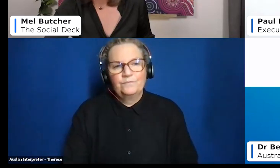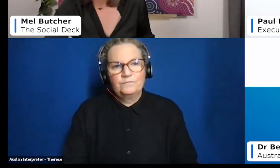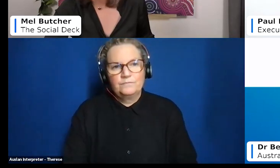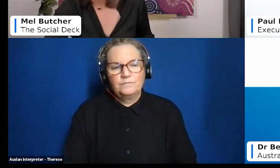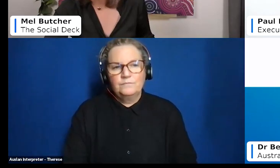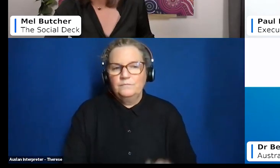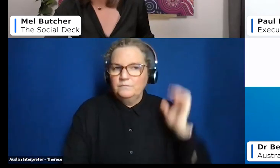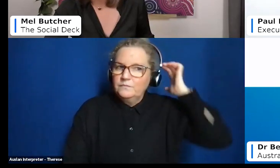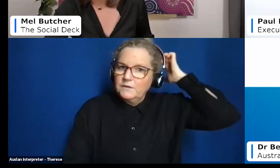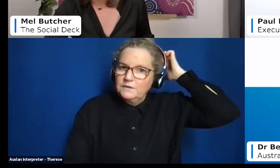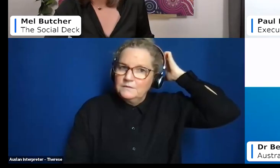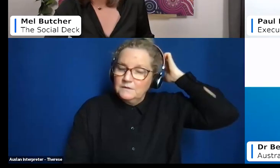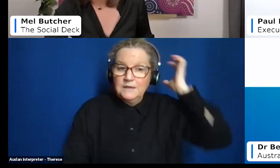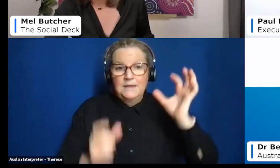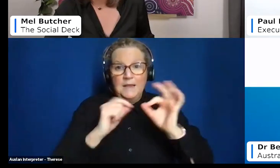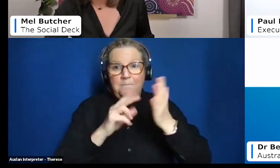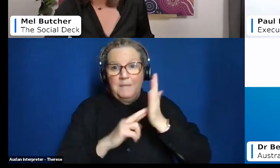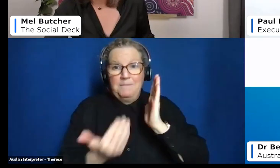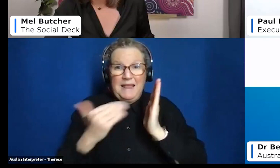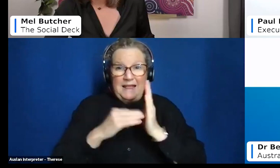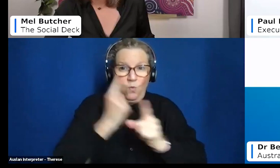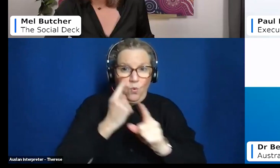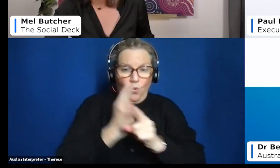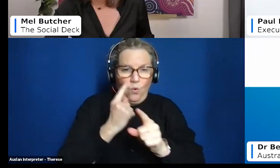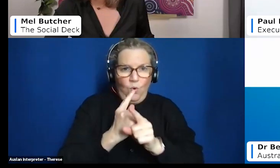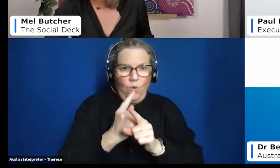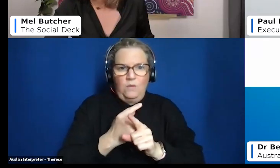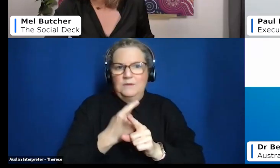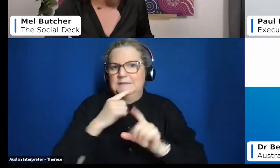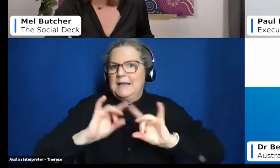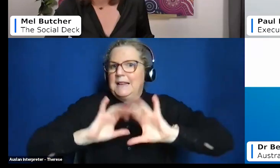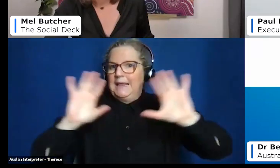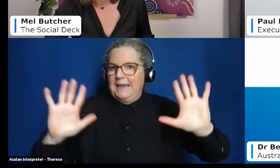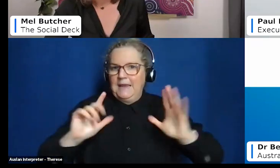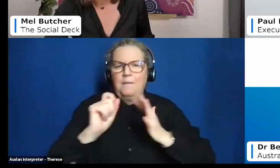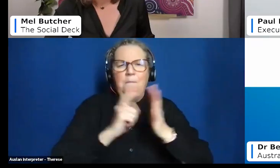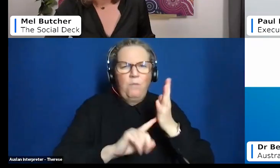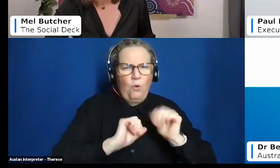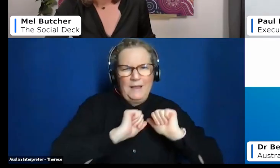I think the only thing I'd emphasize on top of what Paul has said, because he has a lot closer oversight